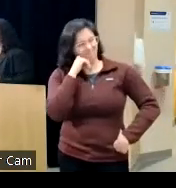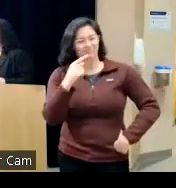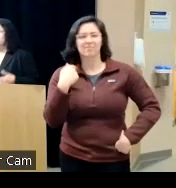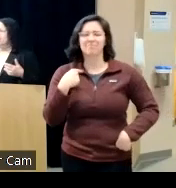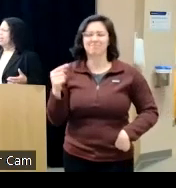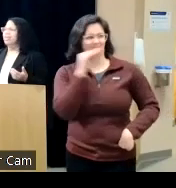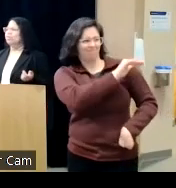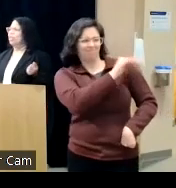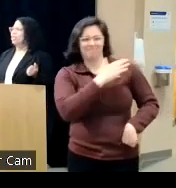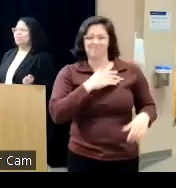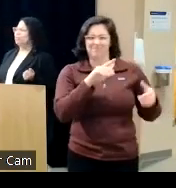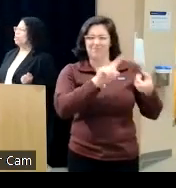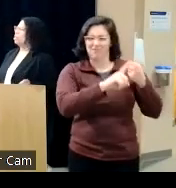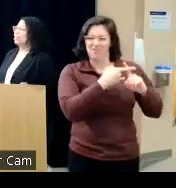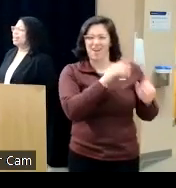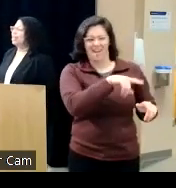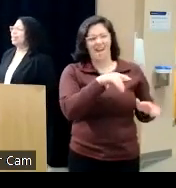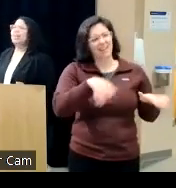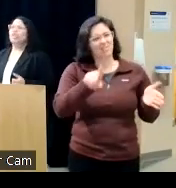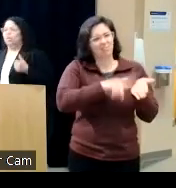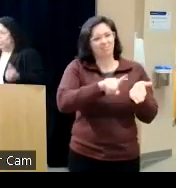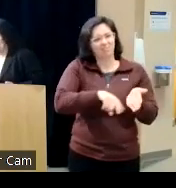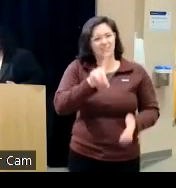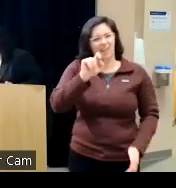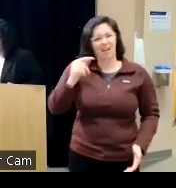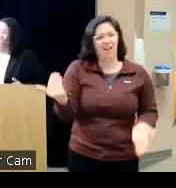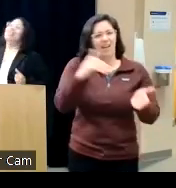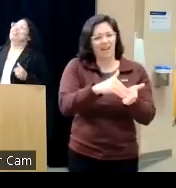back to my colleague and I said hey I think we need to rerun the data again we ran the data